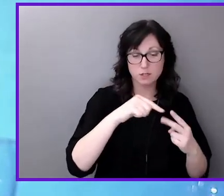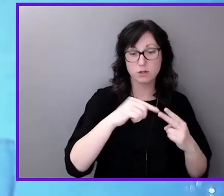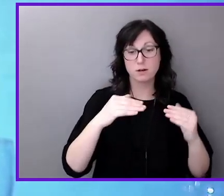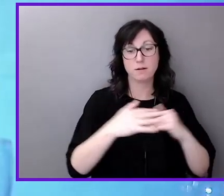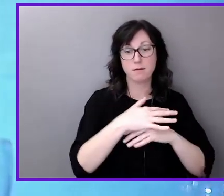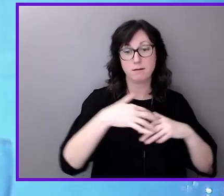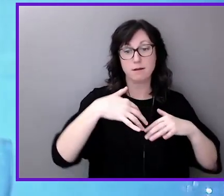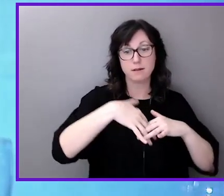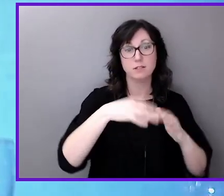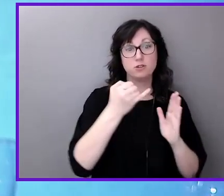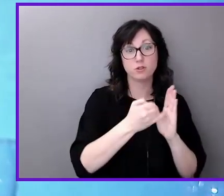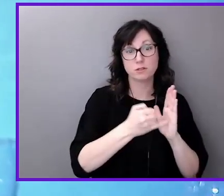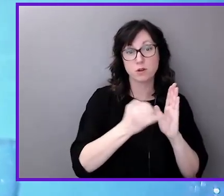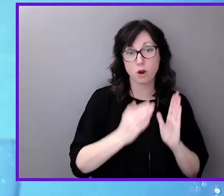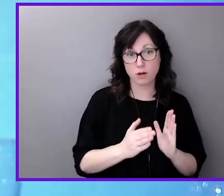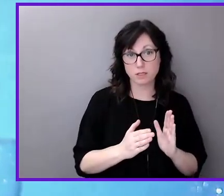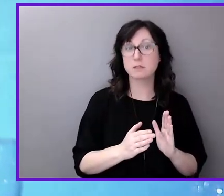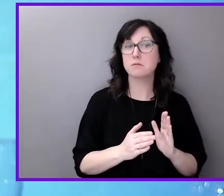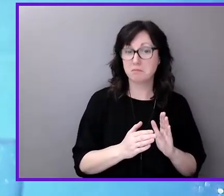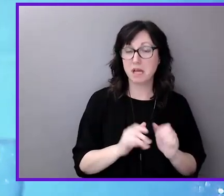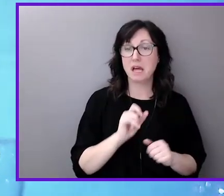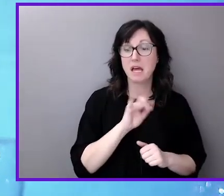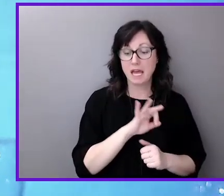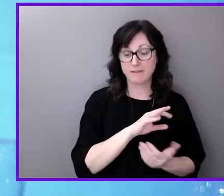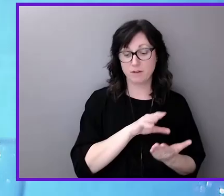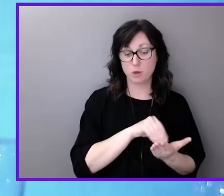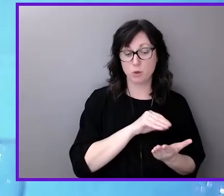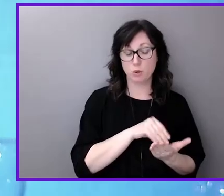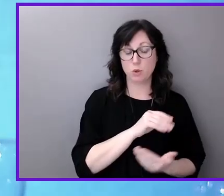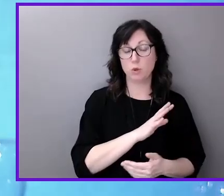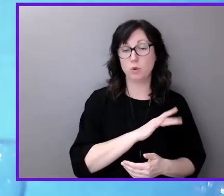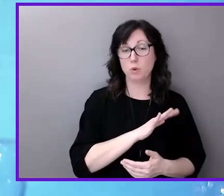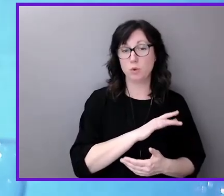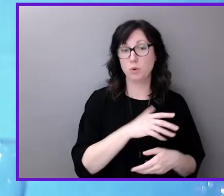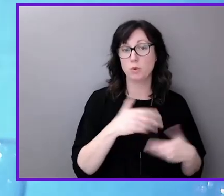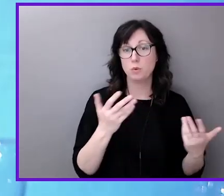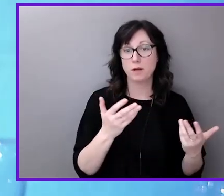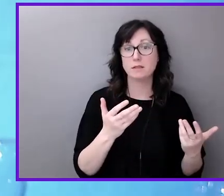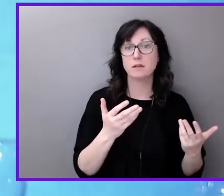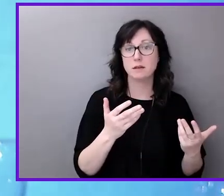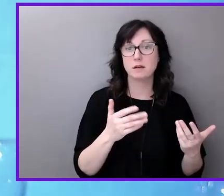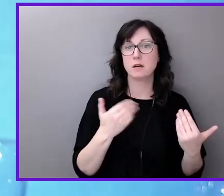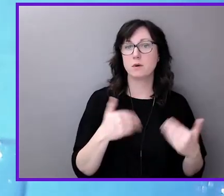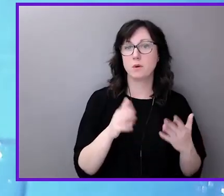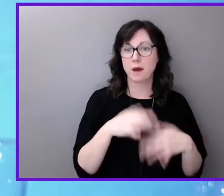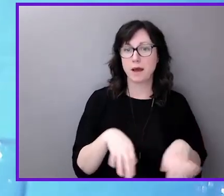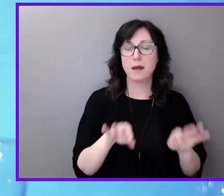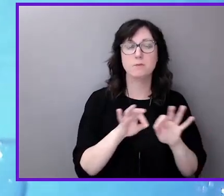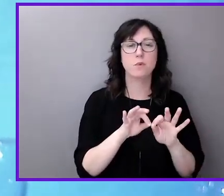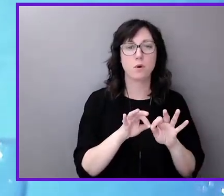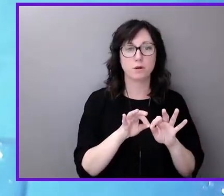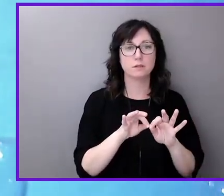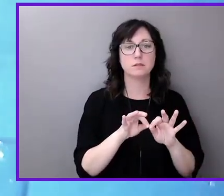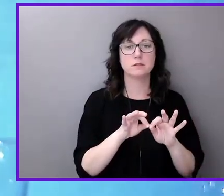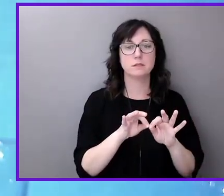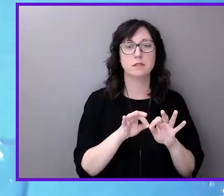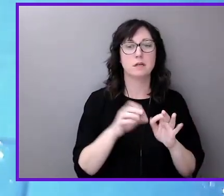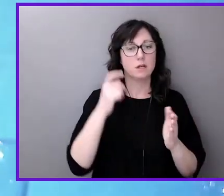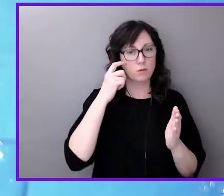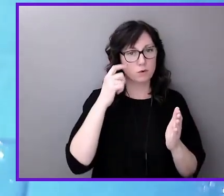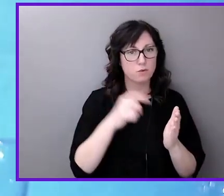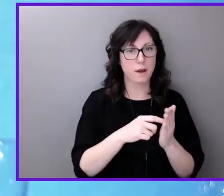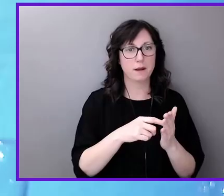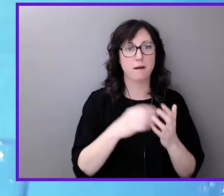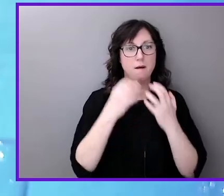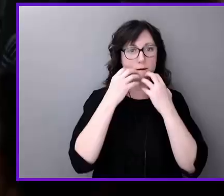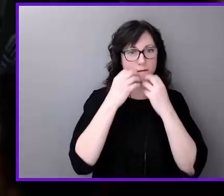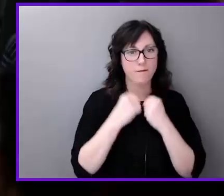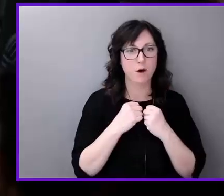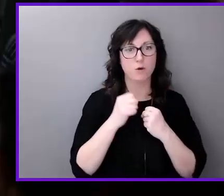If we learned something, it’s the importance of Elders.